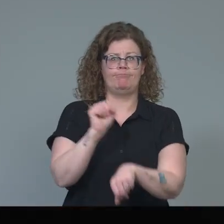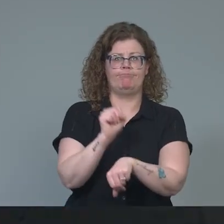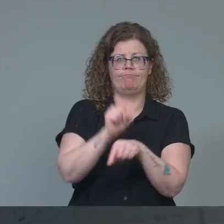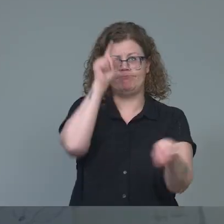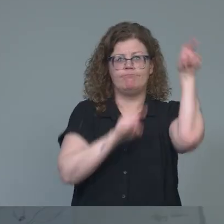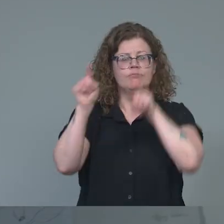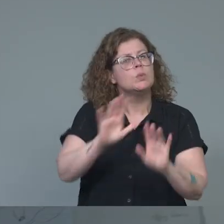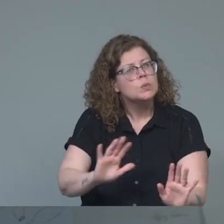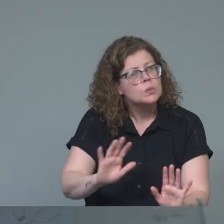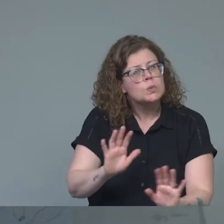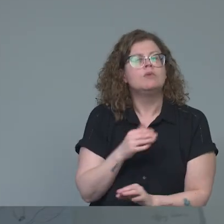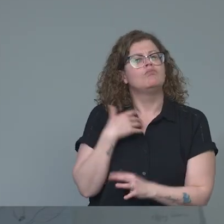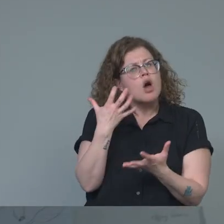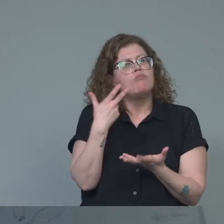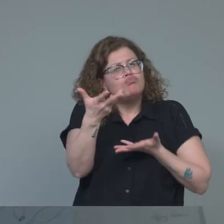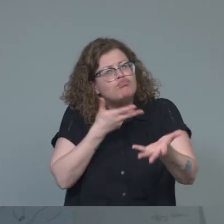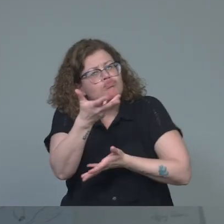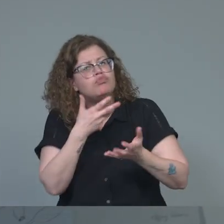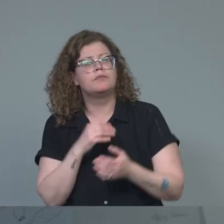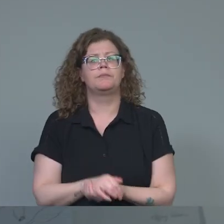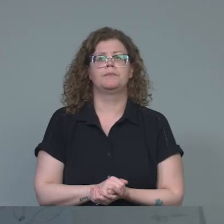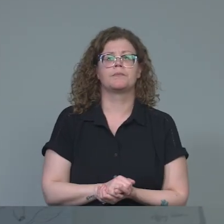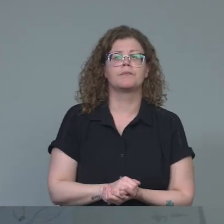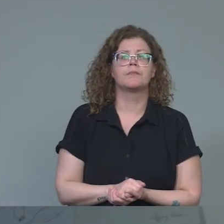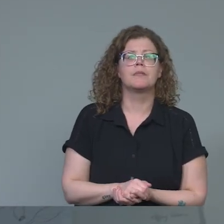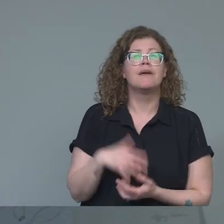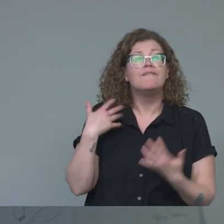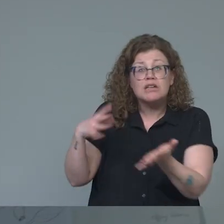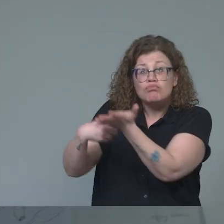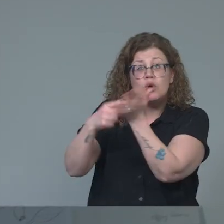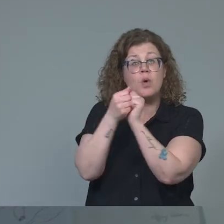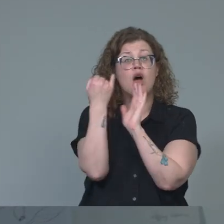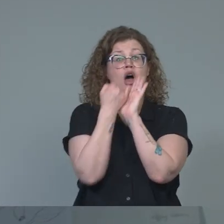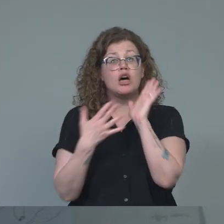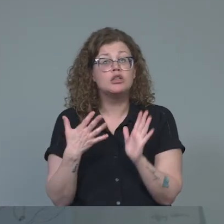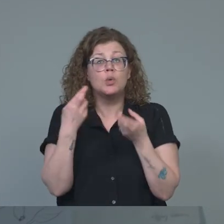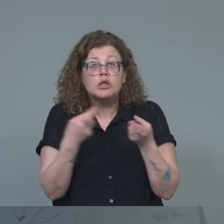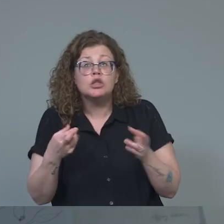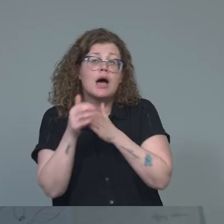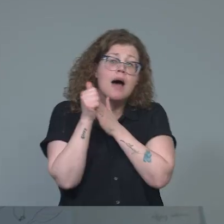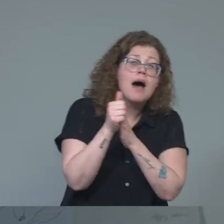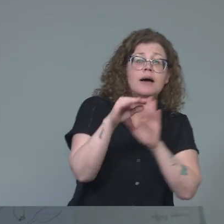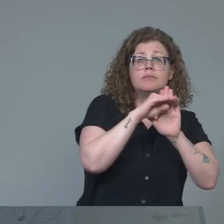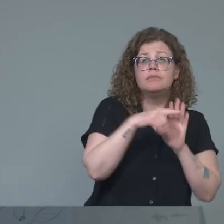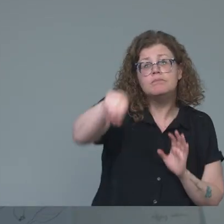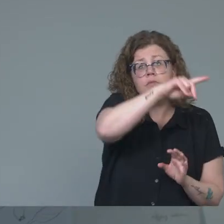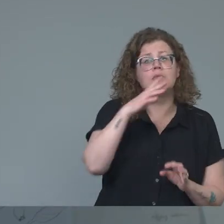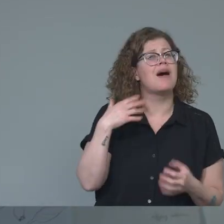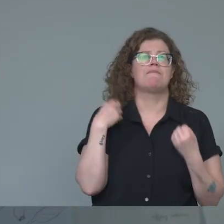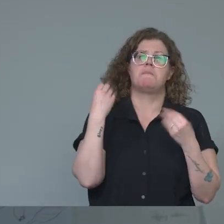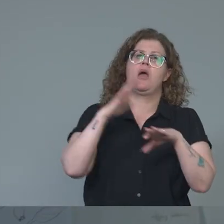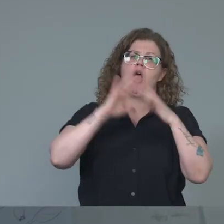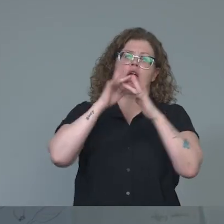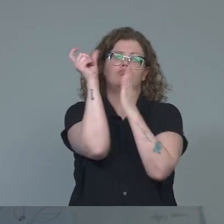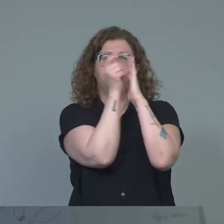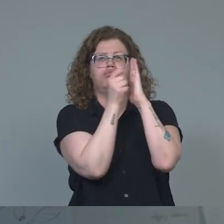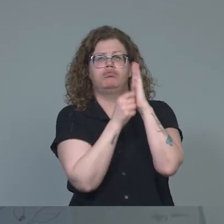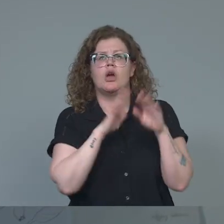We talk about engagement a lot, but you have to decide whether it's going to be a community-driven